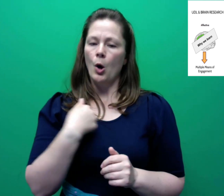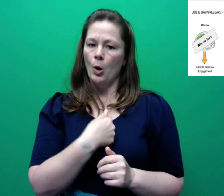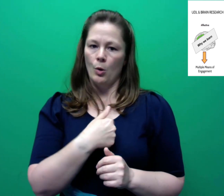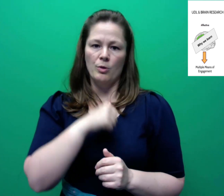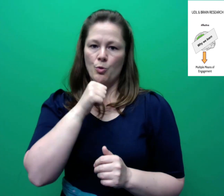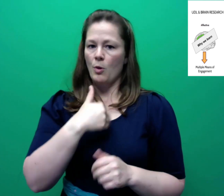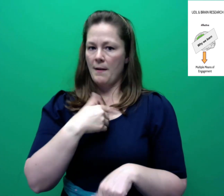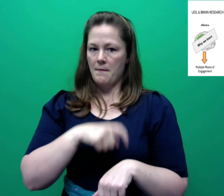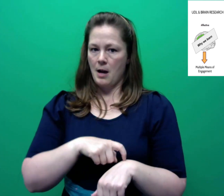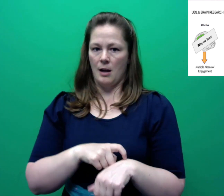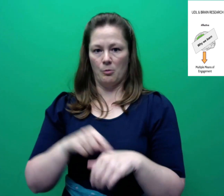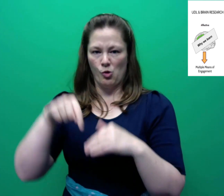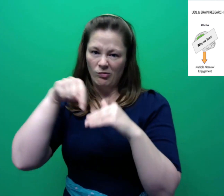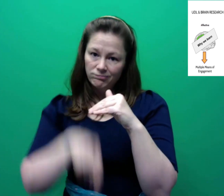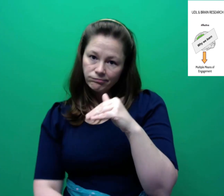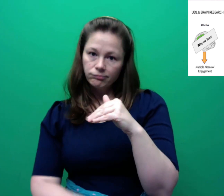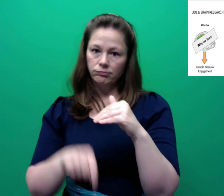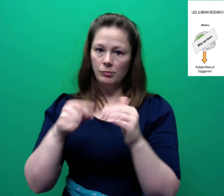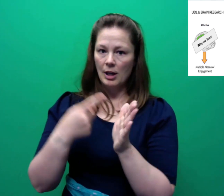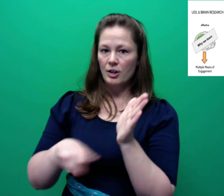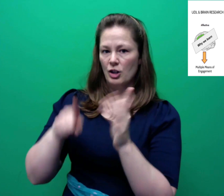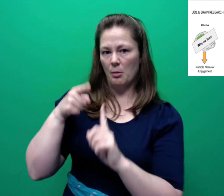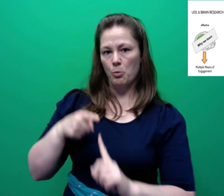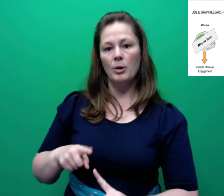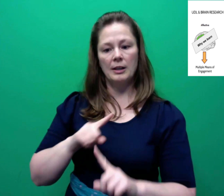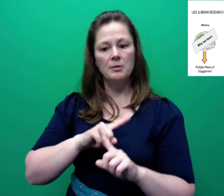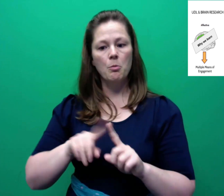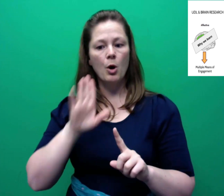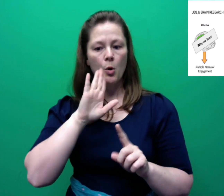in depth on each of the checkpoints here, so please check out the resources